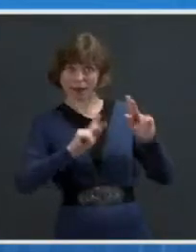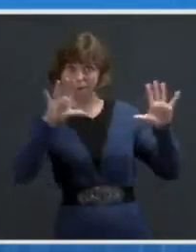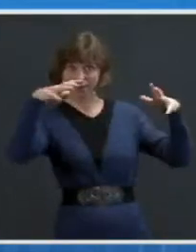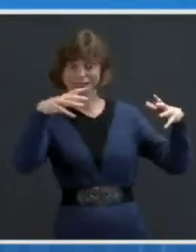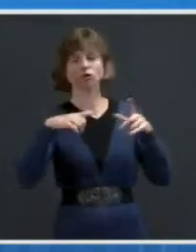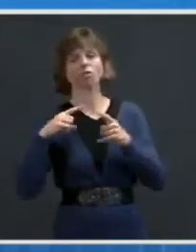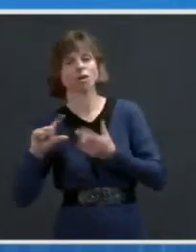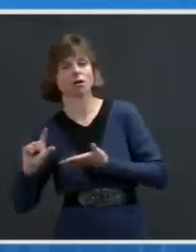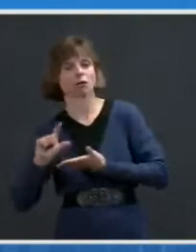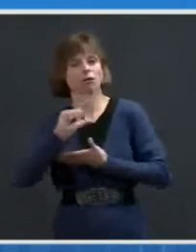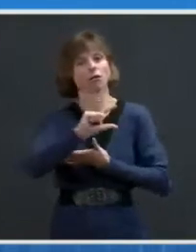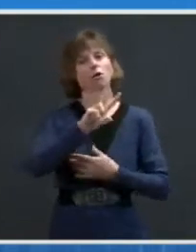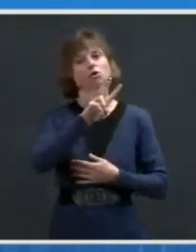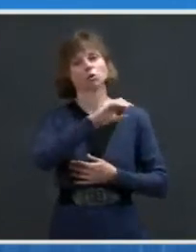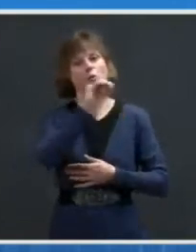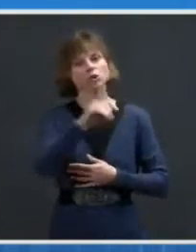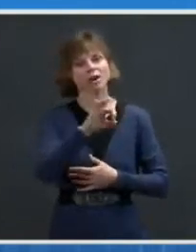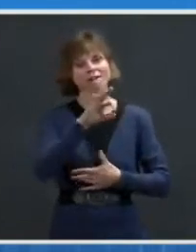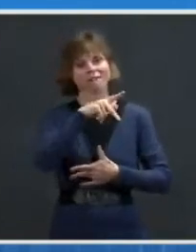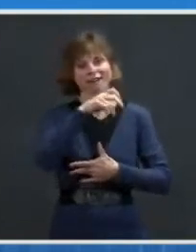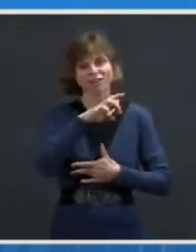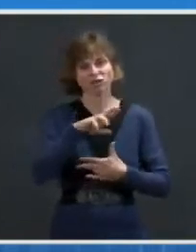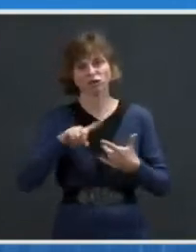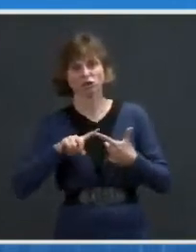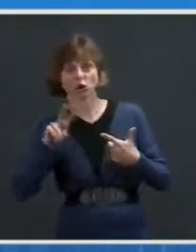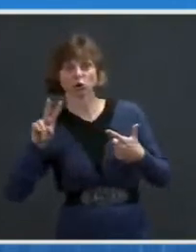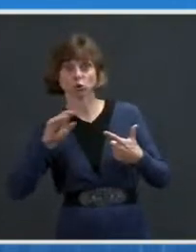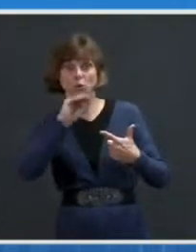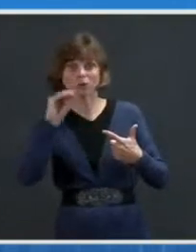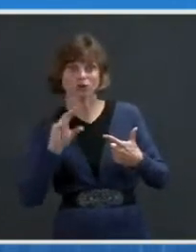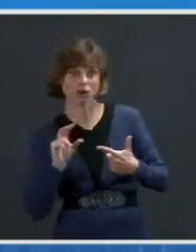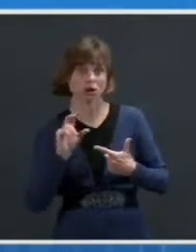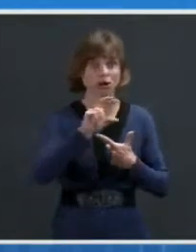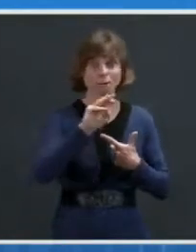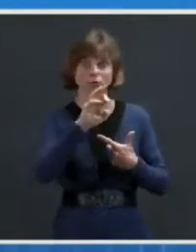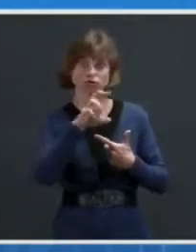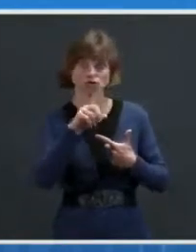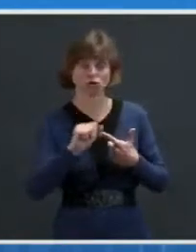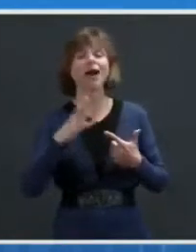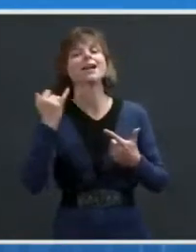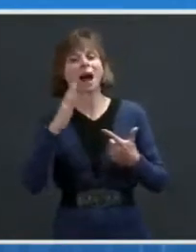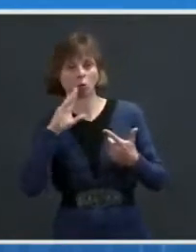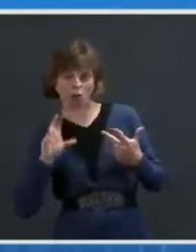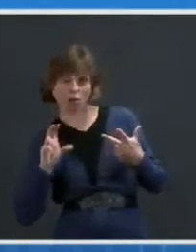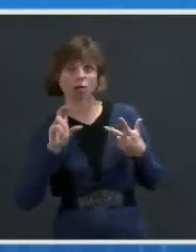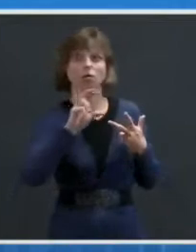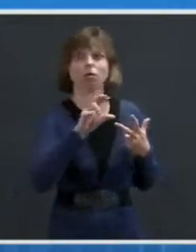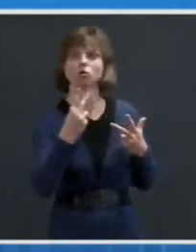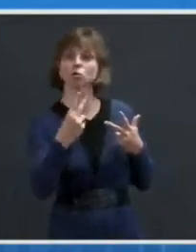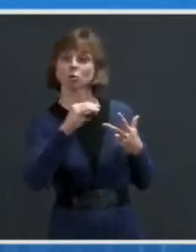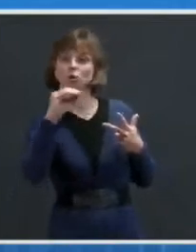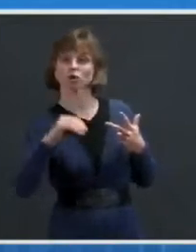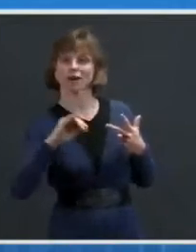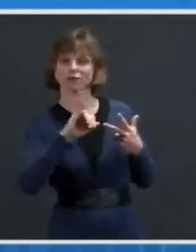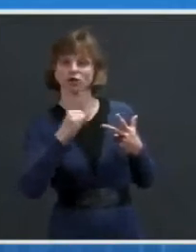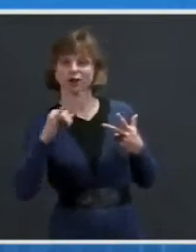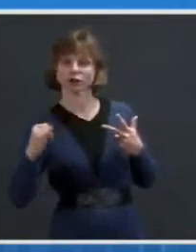REPRESENTS 2% OF THE U.S. POPULATION, IT RECEIVES APPROXIMATELY 2% OF THE FIRE